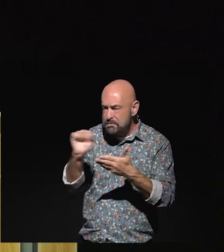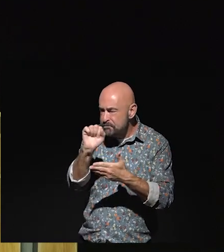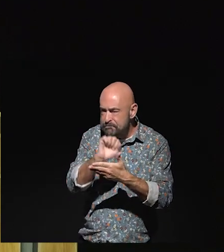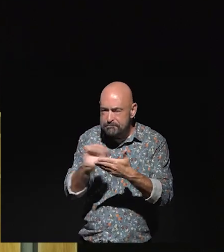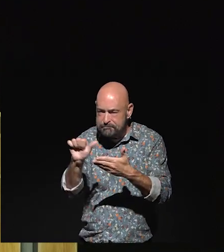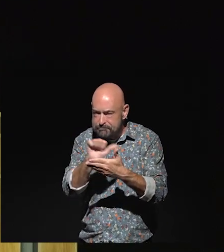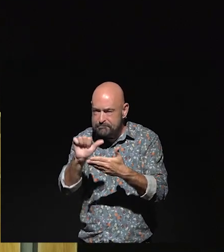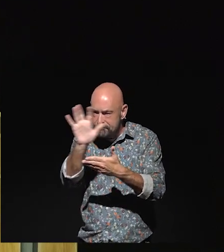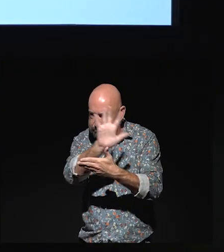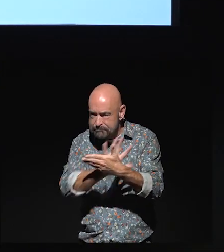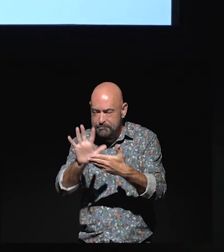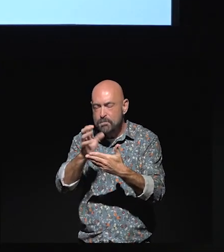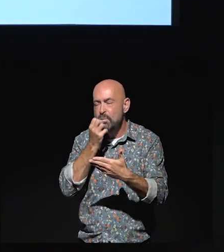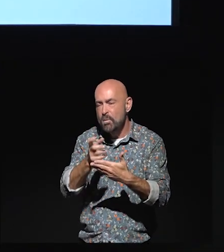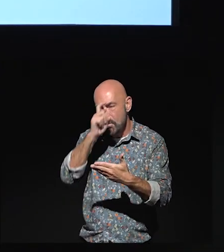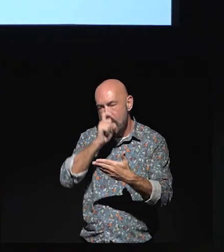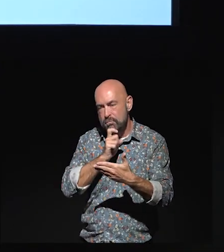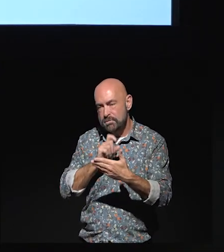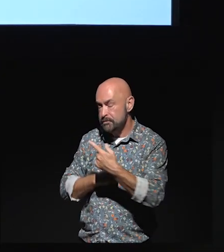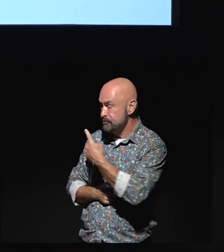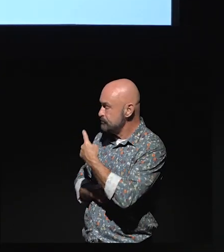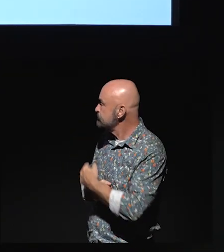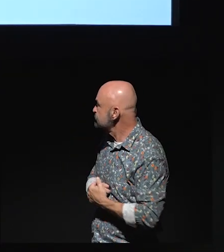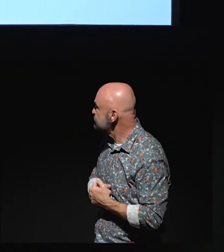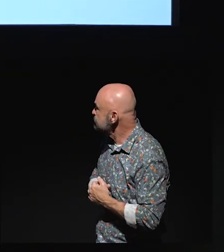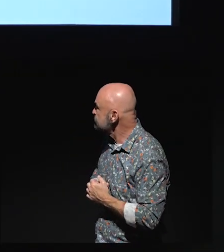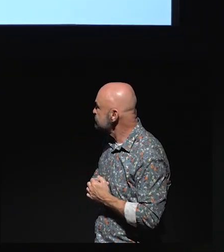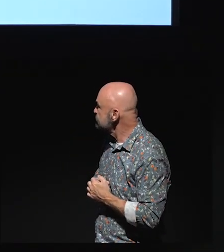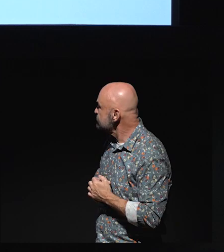and finished portrait, like the one we see on the right.